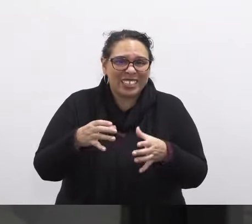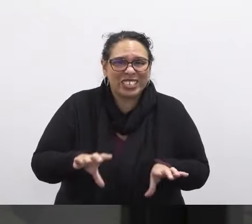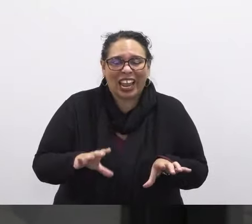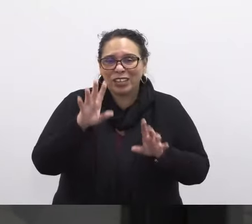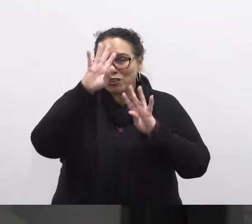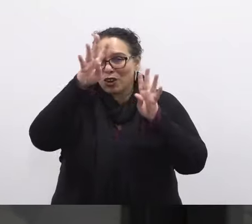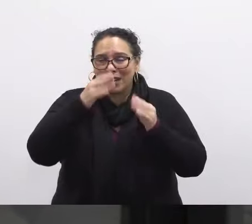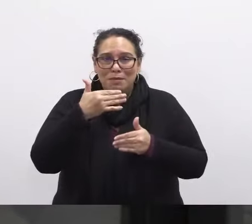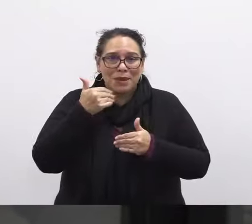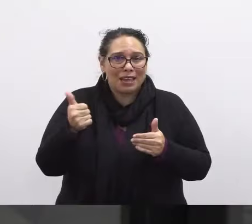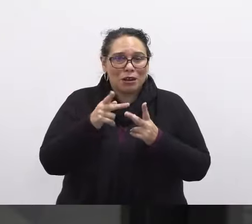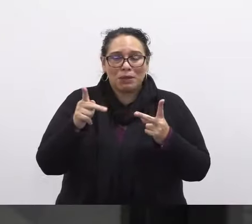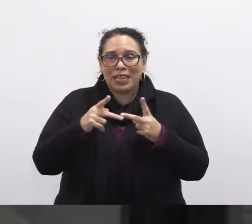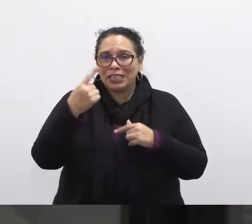Thank you.